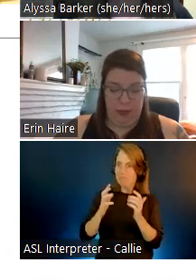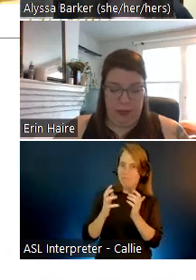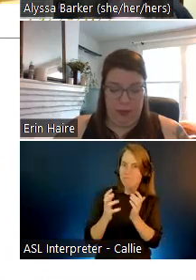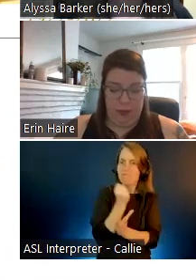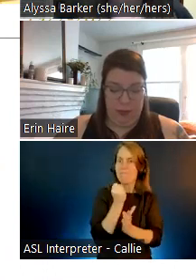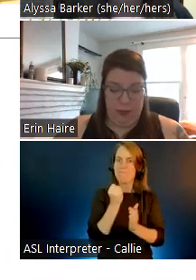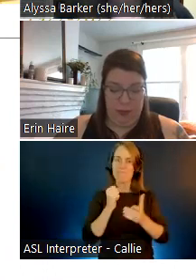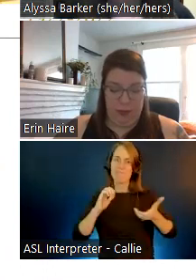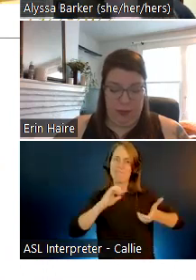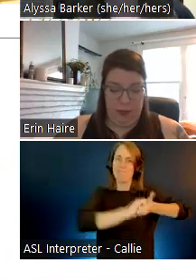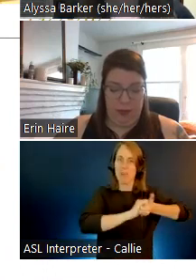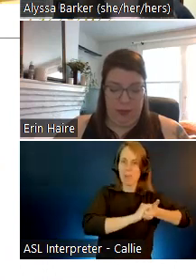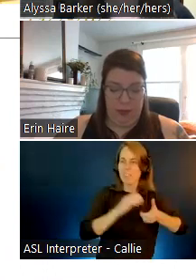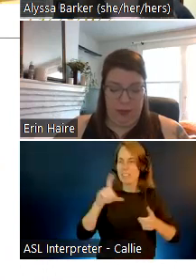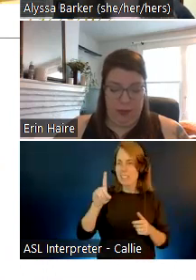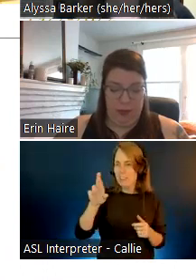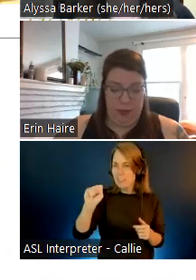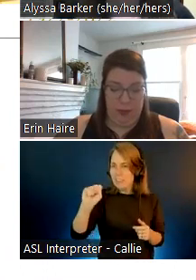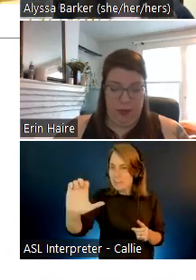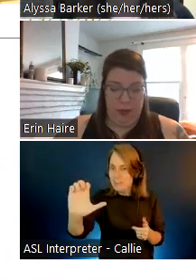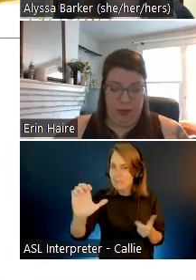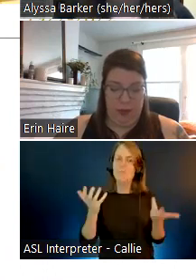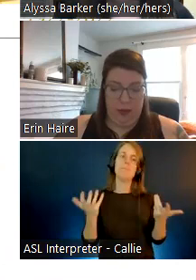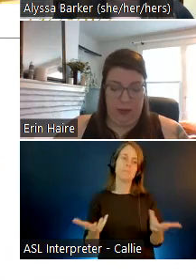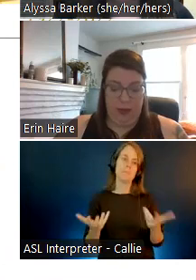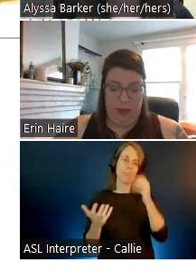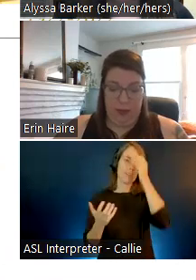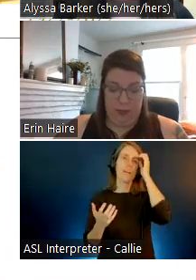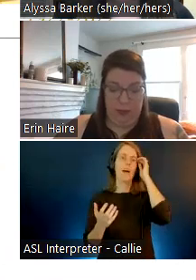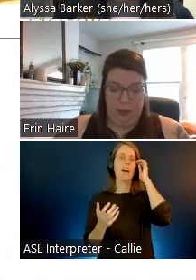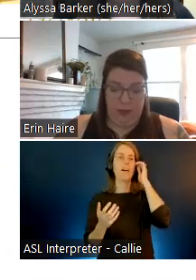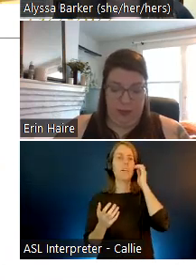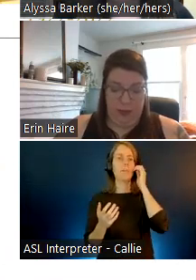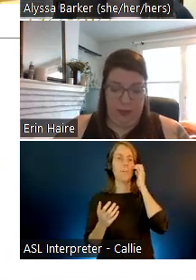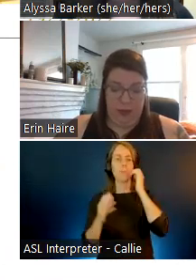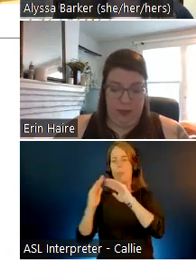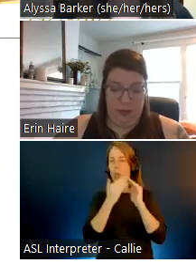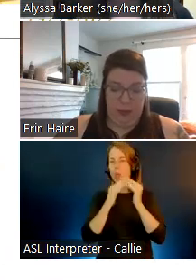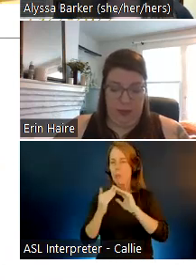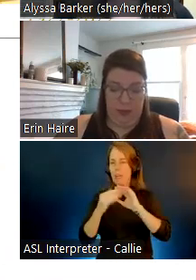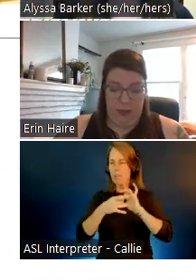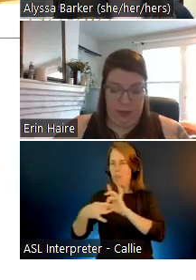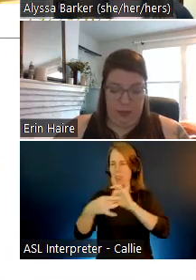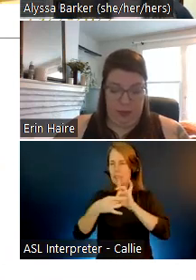Disability Rights um our community relations council they create community relations councils